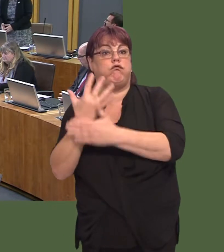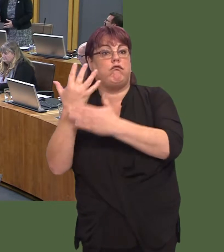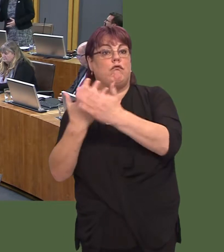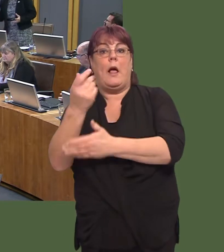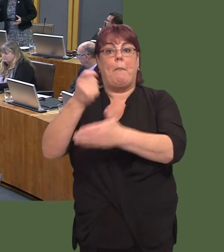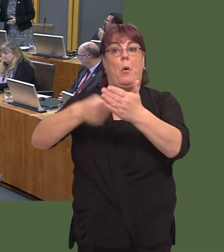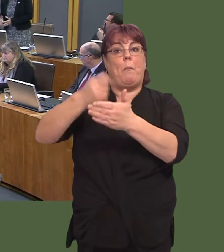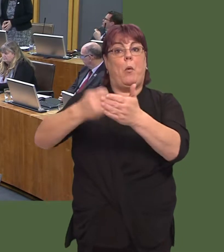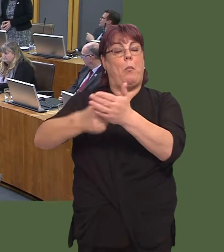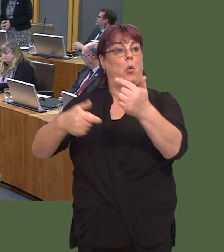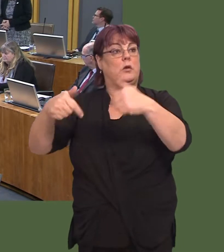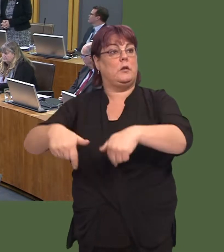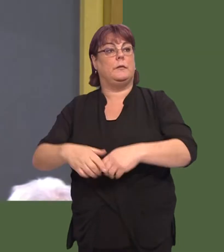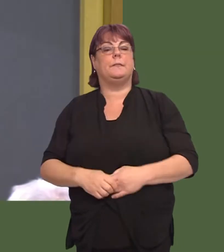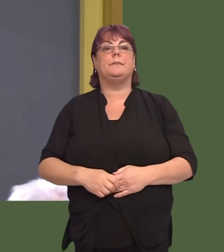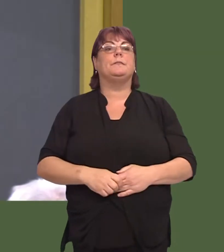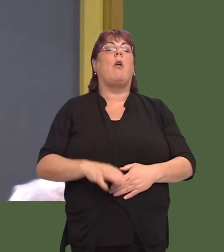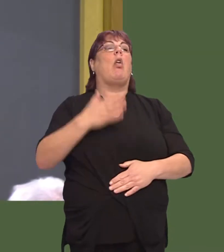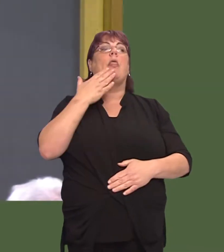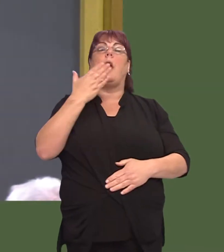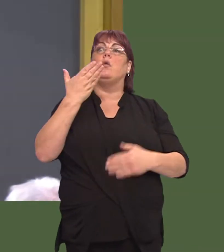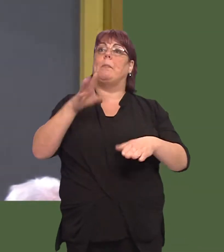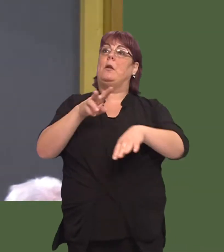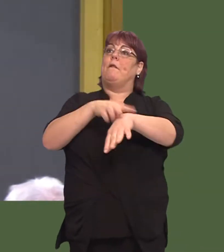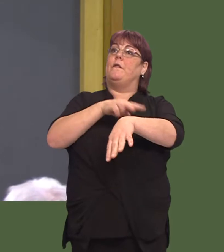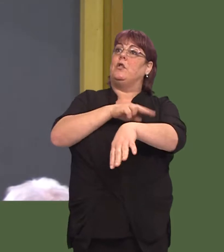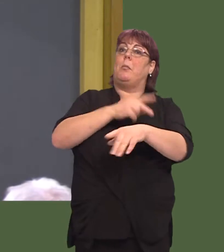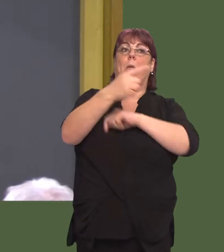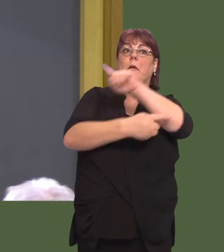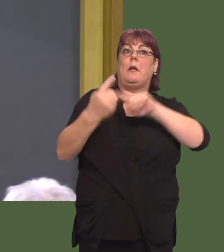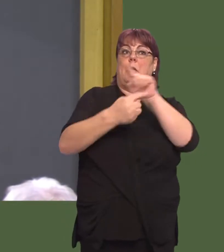Iíve just come from the vegetable summit being held in the Pierhead at the same time